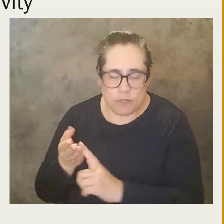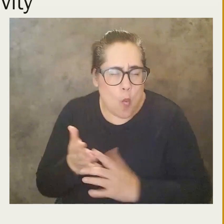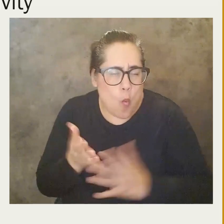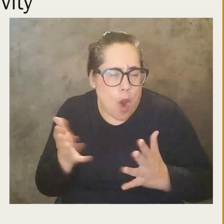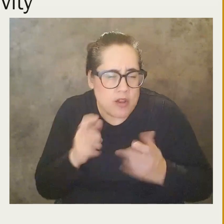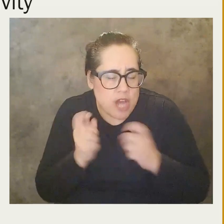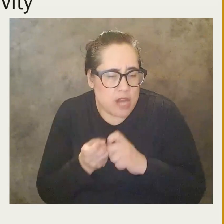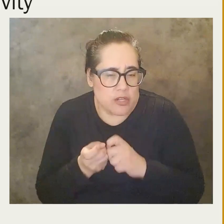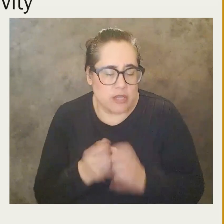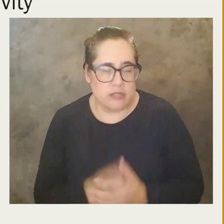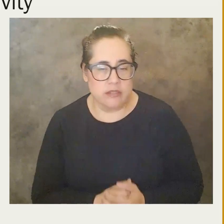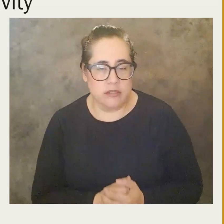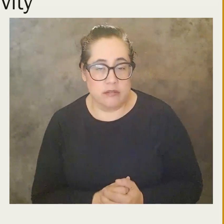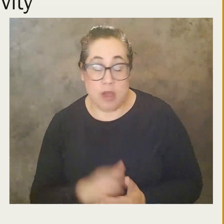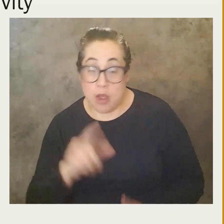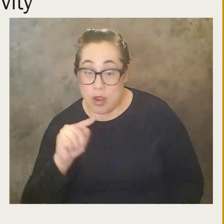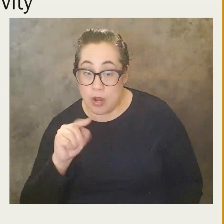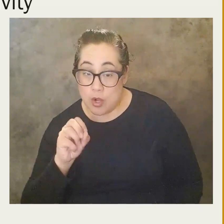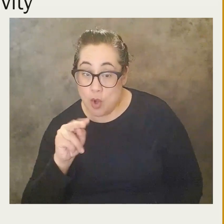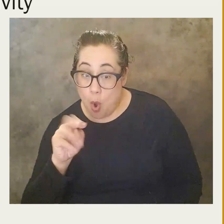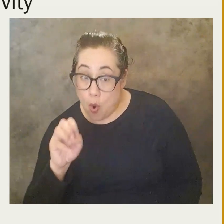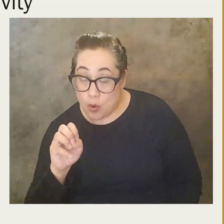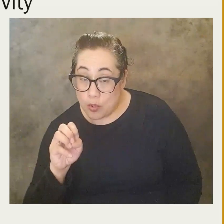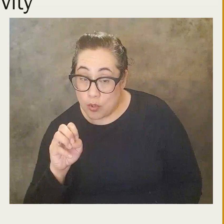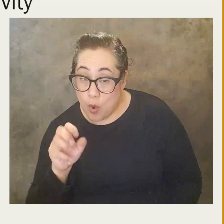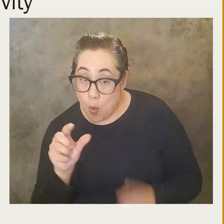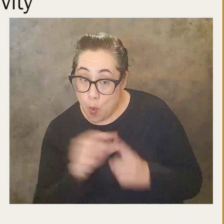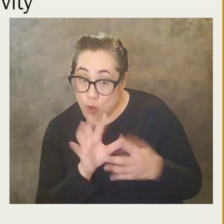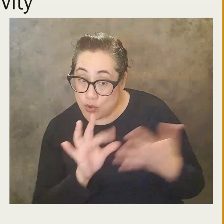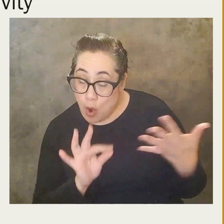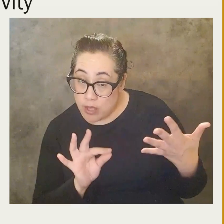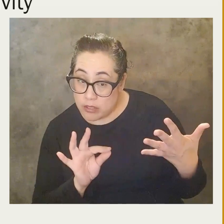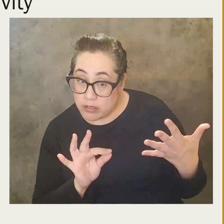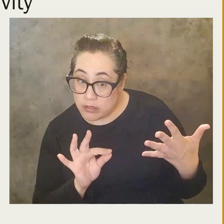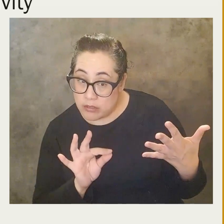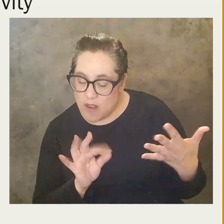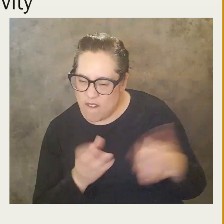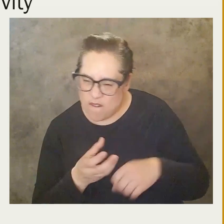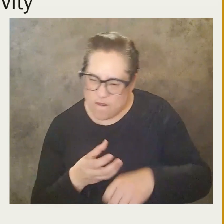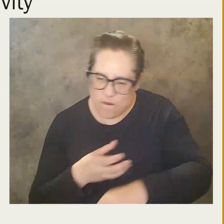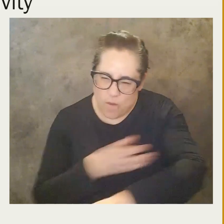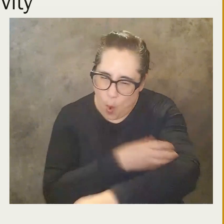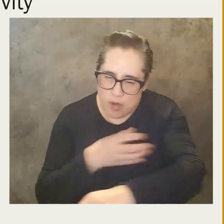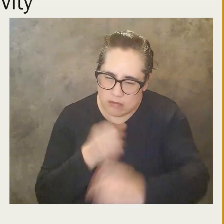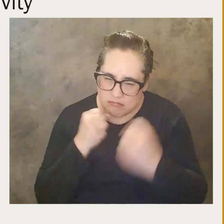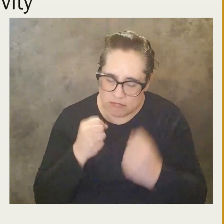What changes? Tone, word choice, force and intention.